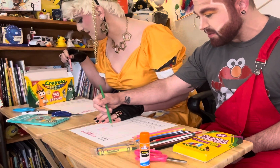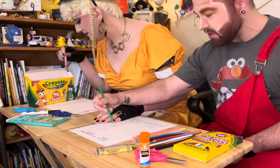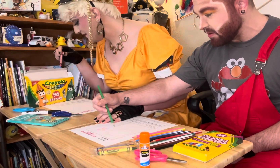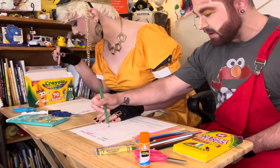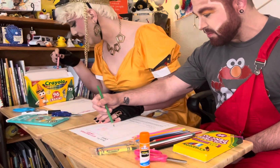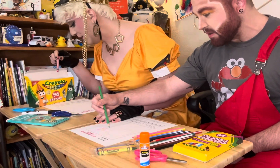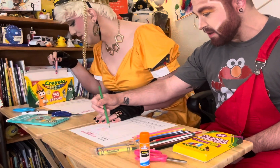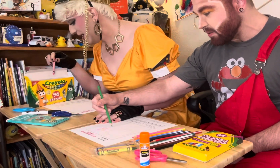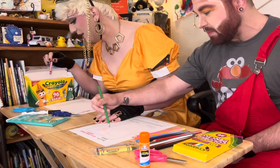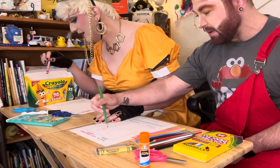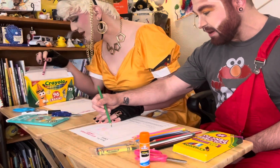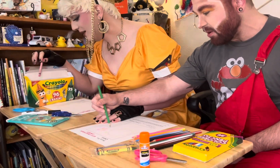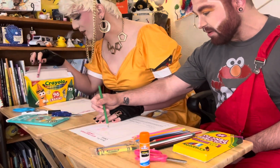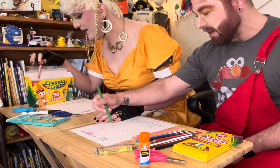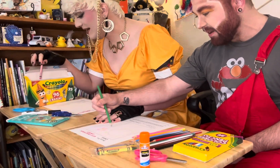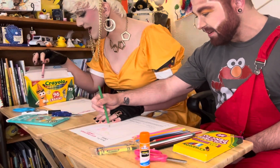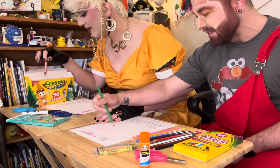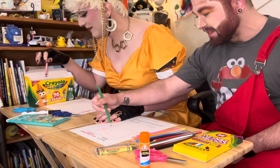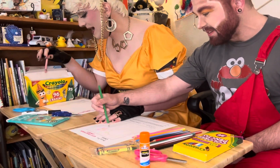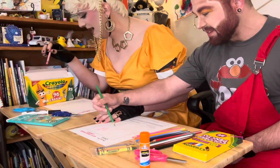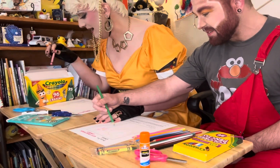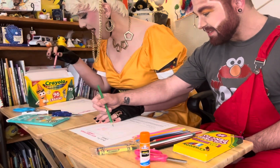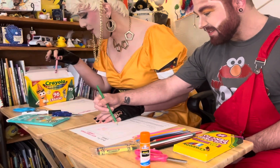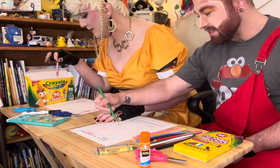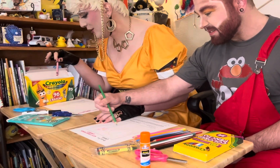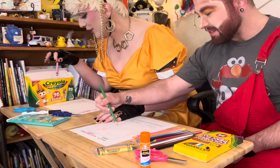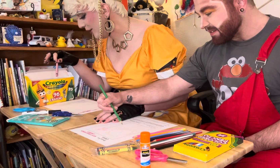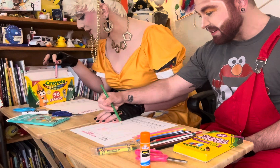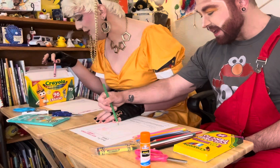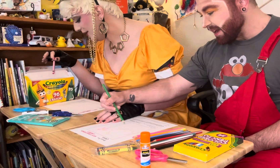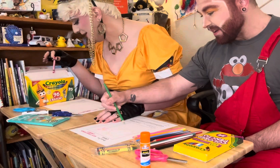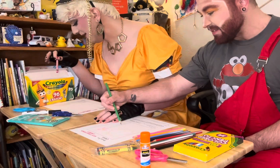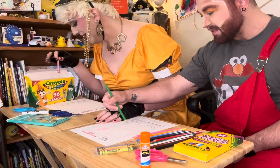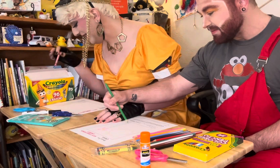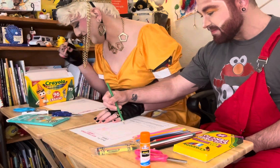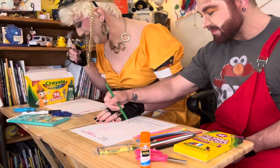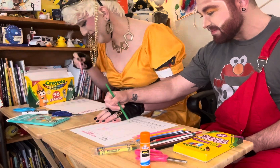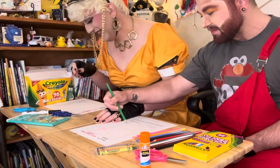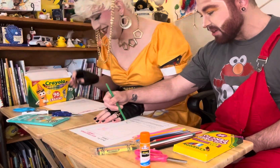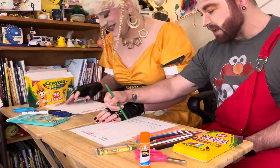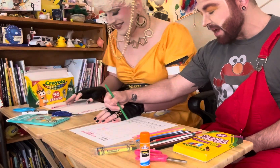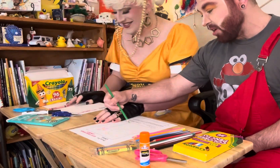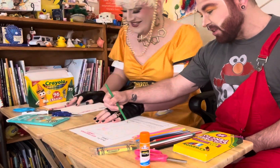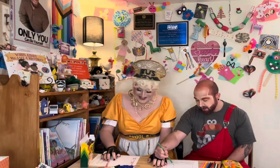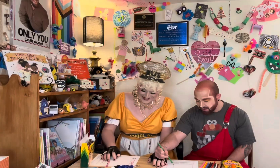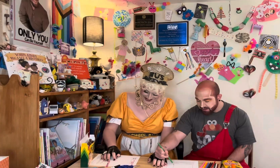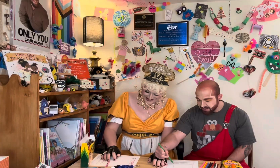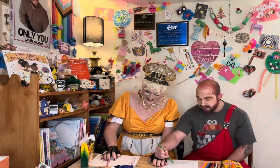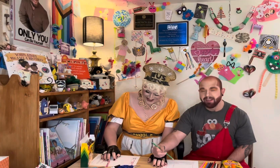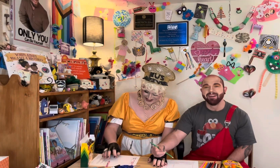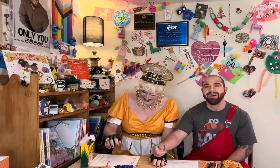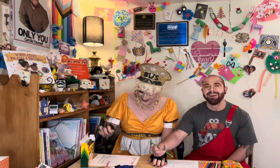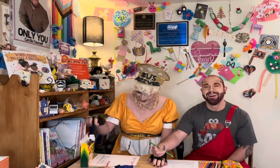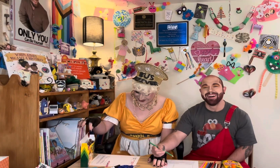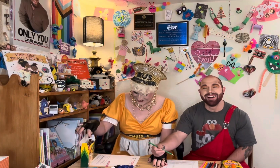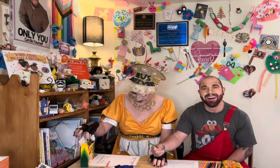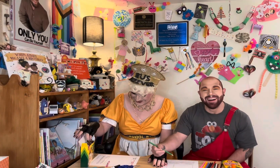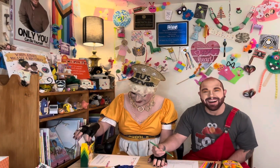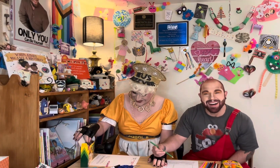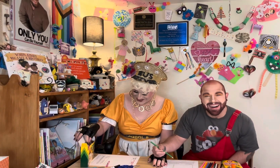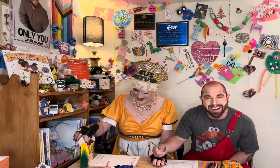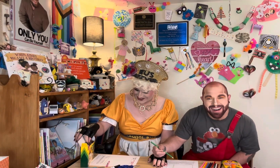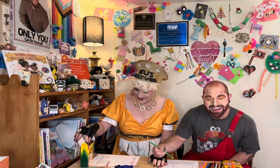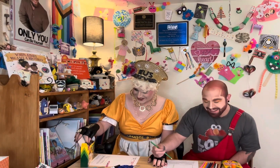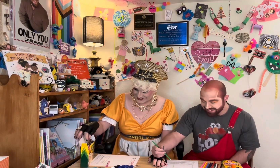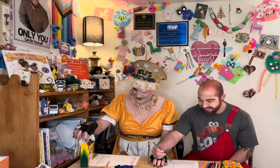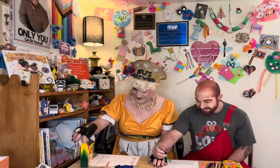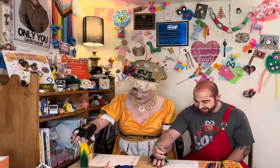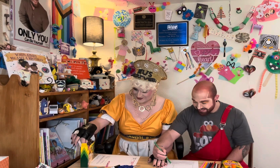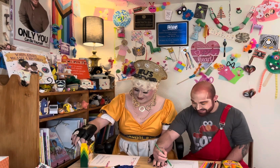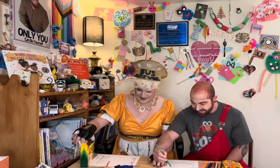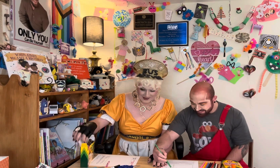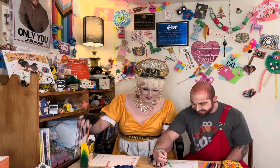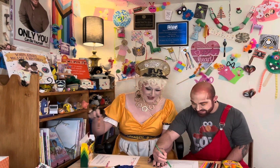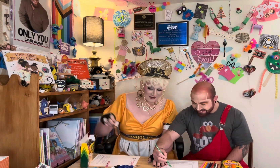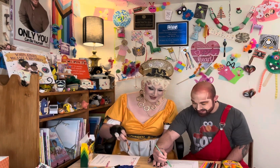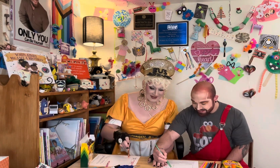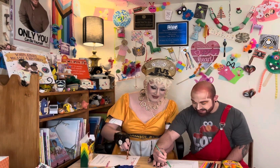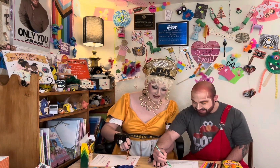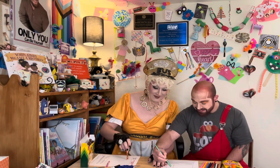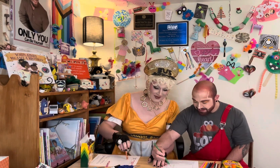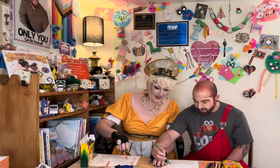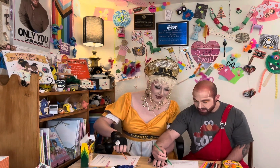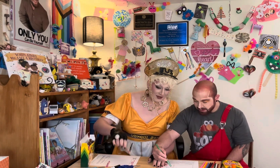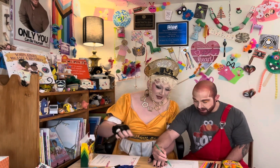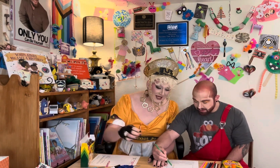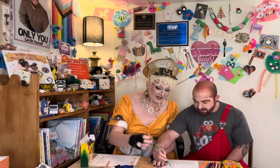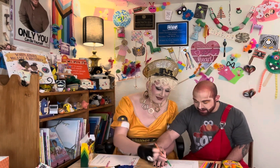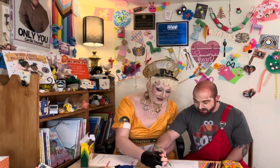It wouldn't be good? We could name him, like, Elmer. BUSTER: Yeah. Or "El." Lots of silliness. Mr. Buster. BUSTER: Yeah, I'm excited